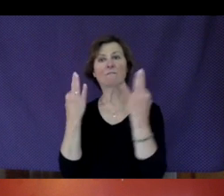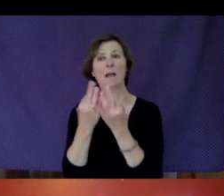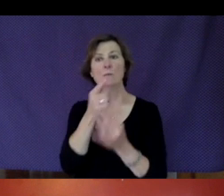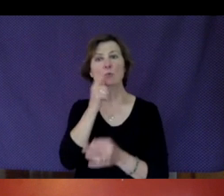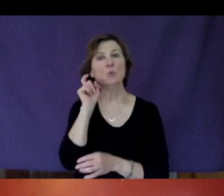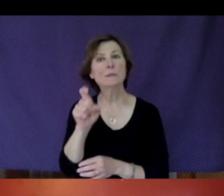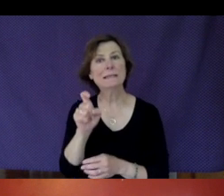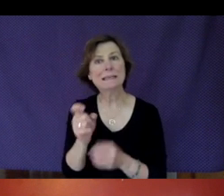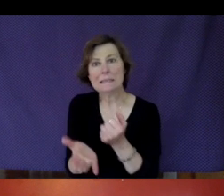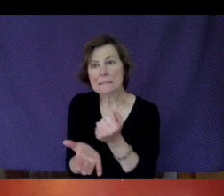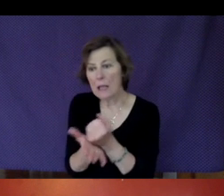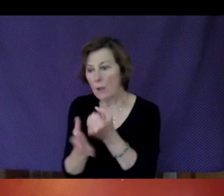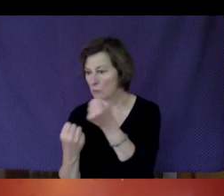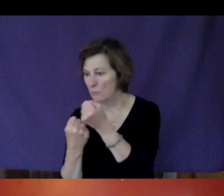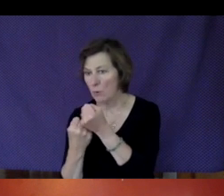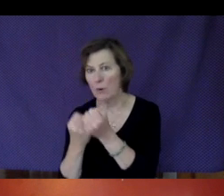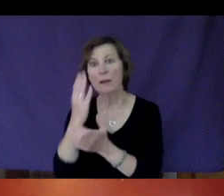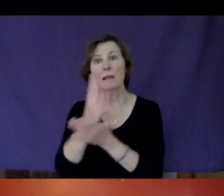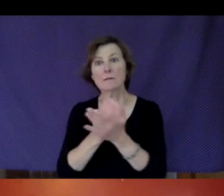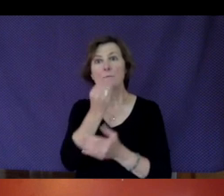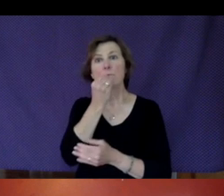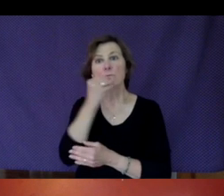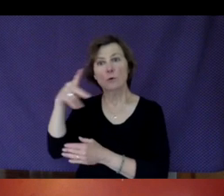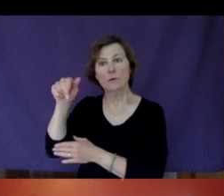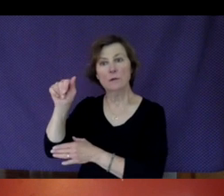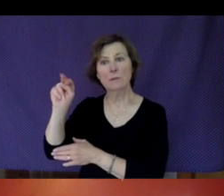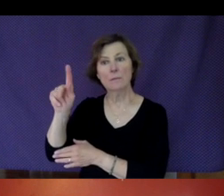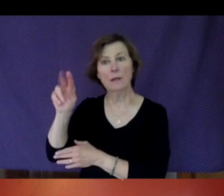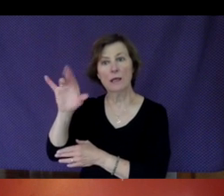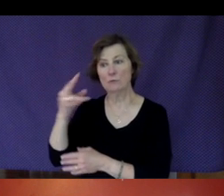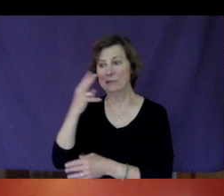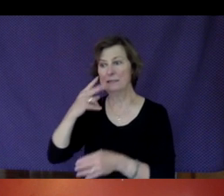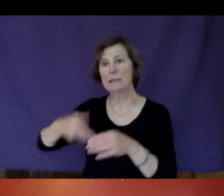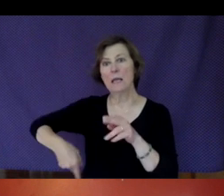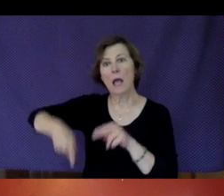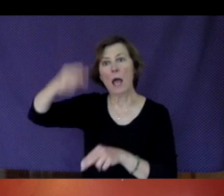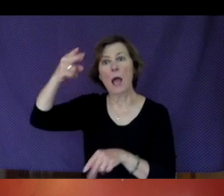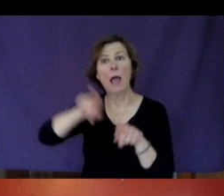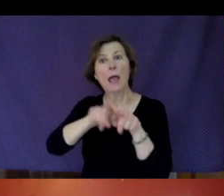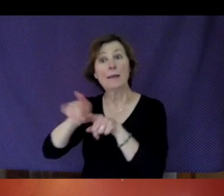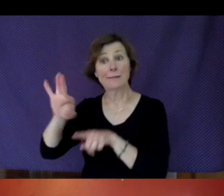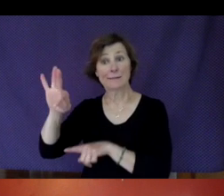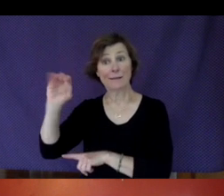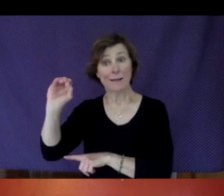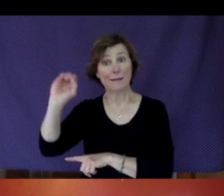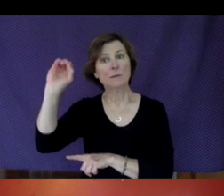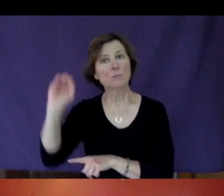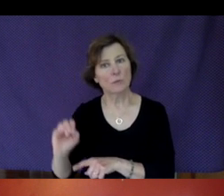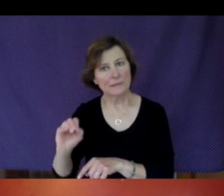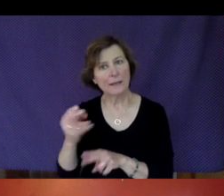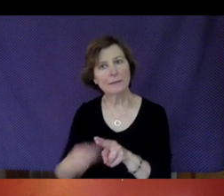with some food pantries seeing as high as a 90 % increase